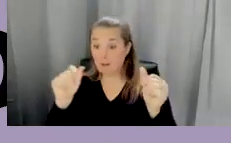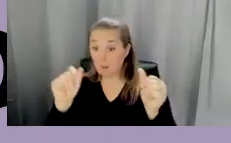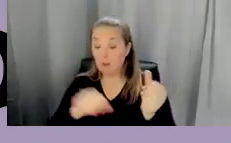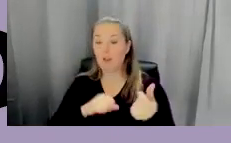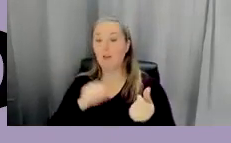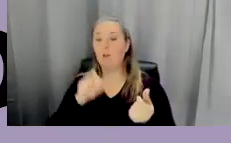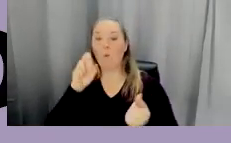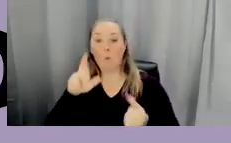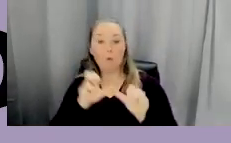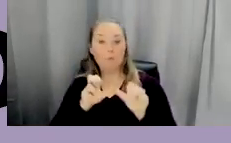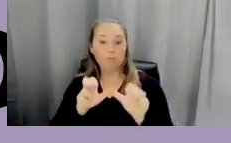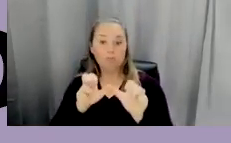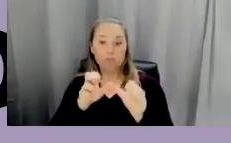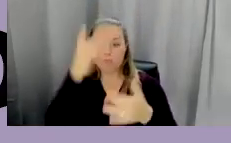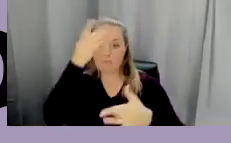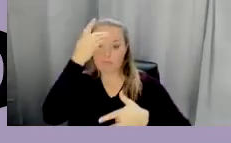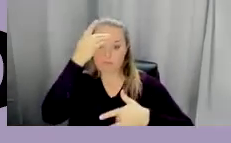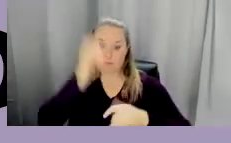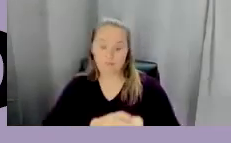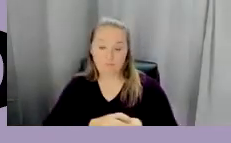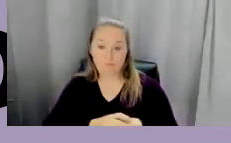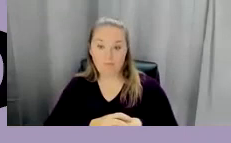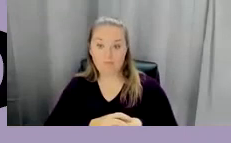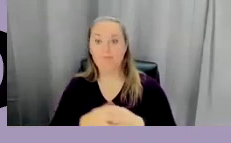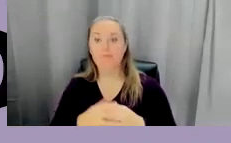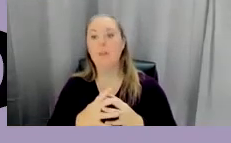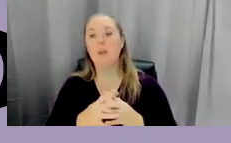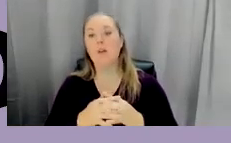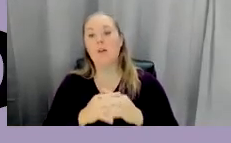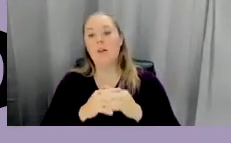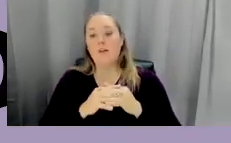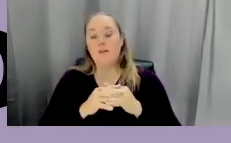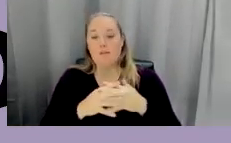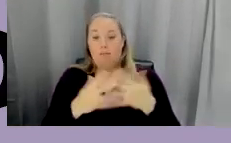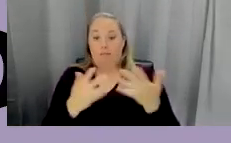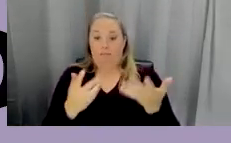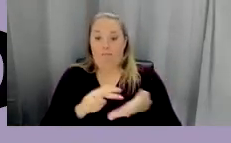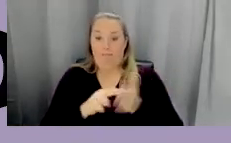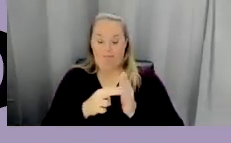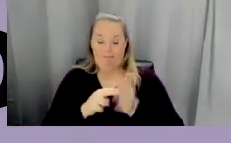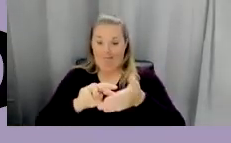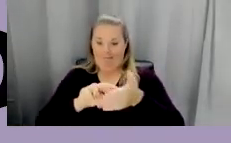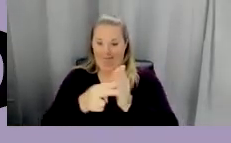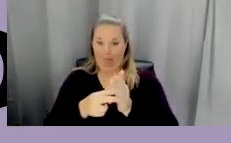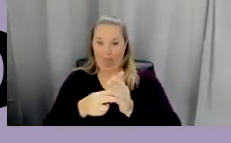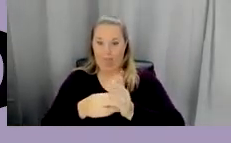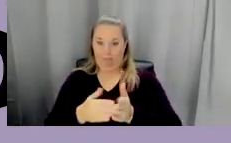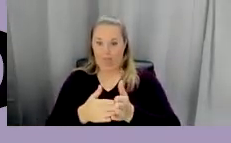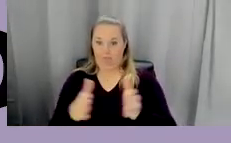OR EXPOSURE TO TRAUMA, VIOLENCE, POVERTY, ISOLATION, BIAS, RACISM, STIGMA, DISCRIMINATION, DISABILITY, OR